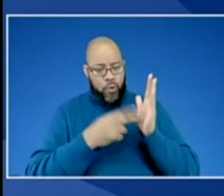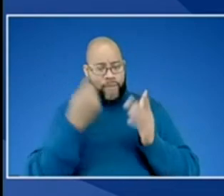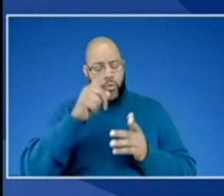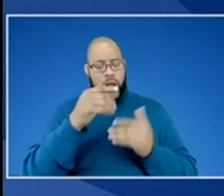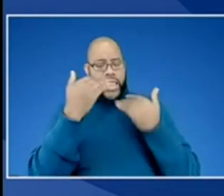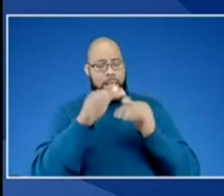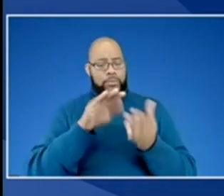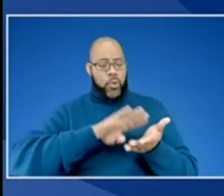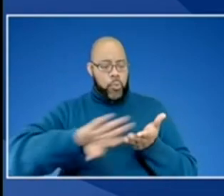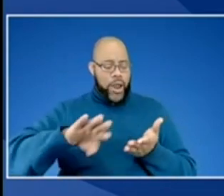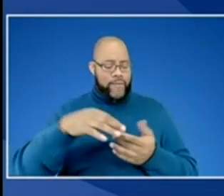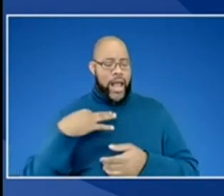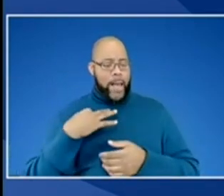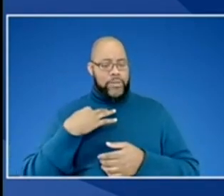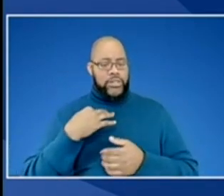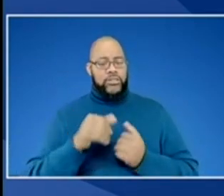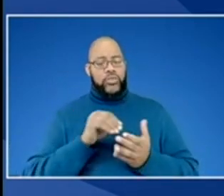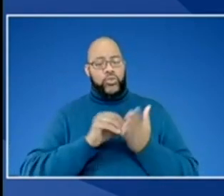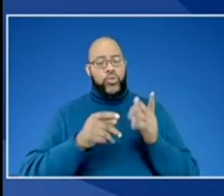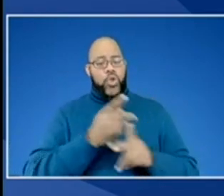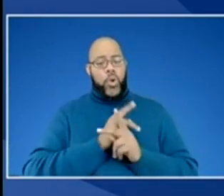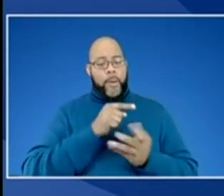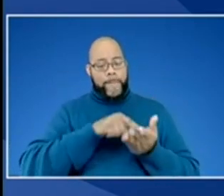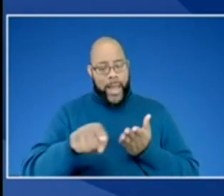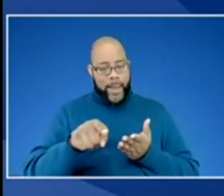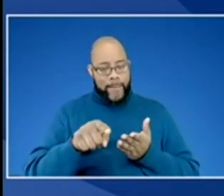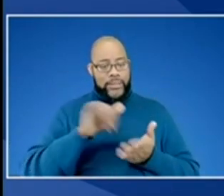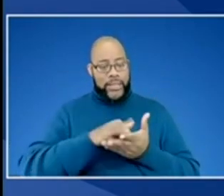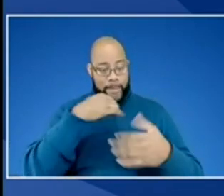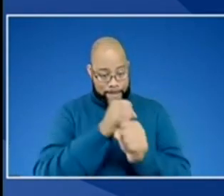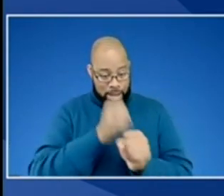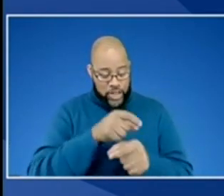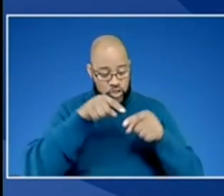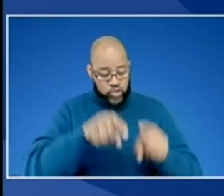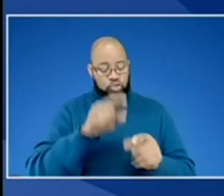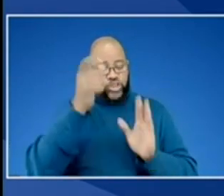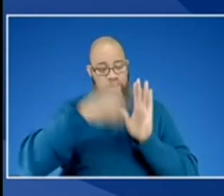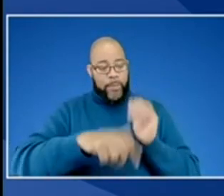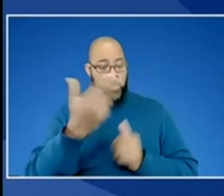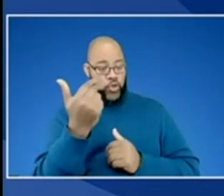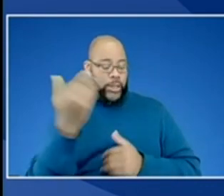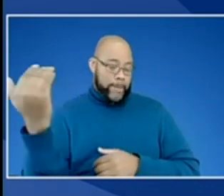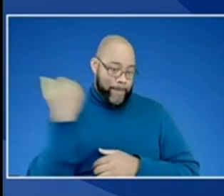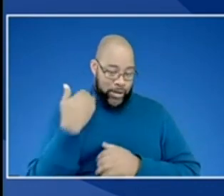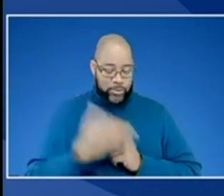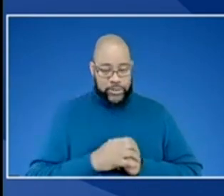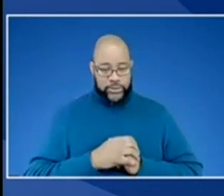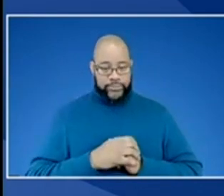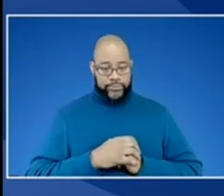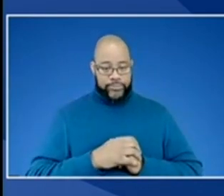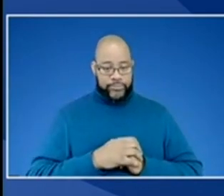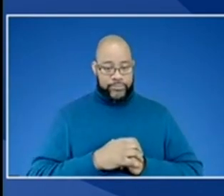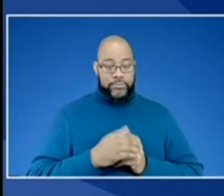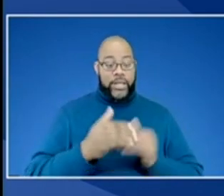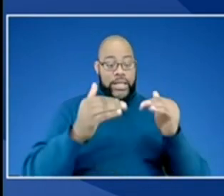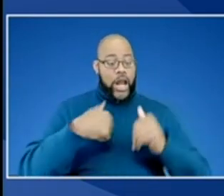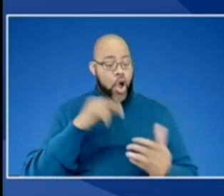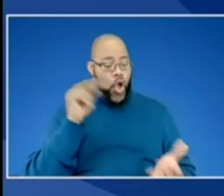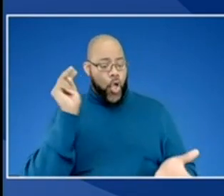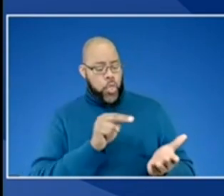pplicants where student loan payments were made during chapter 13 bankruptcy. Next, I looked into the IDR one-time